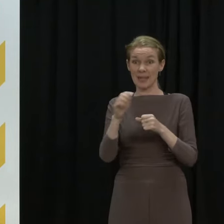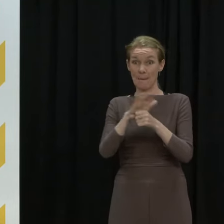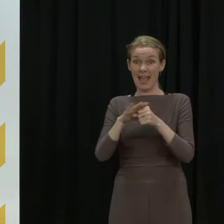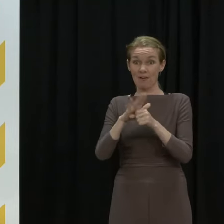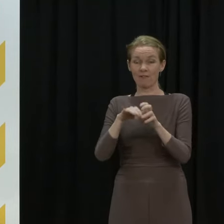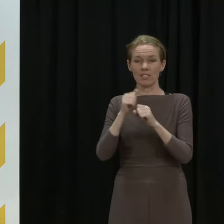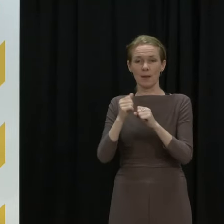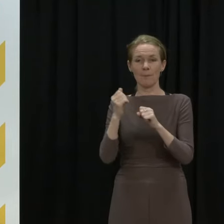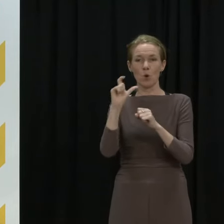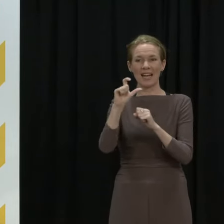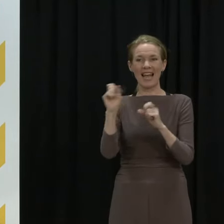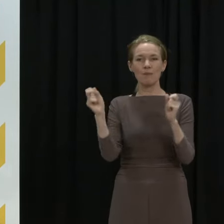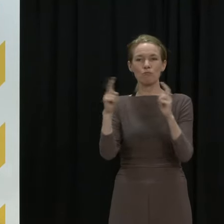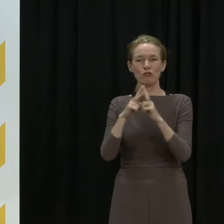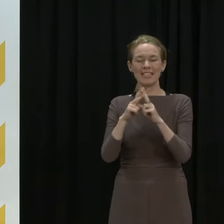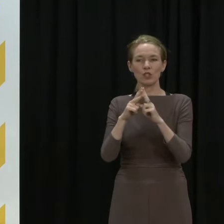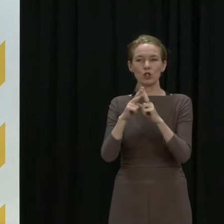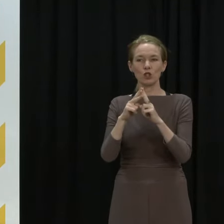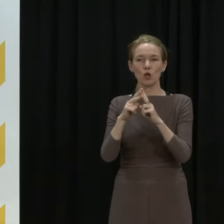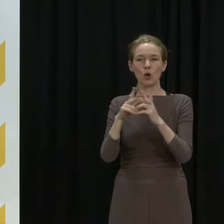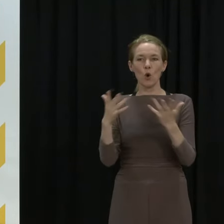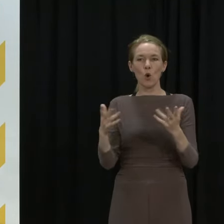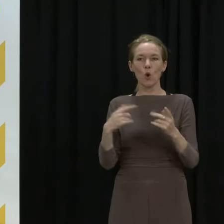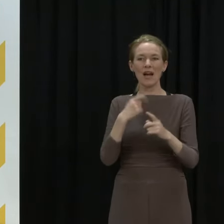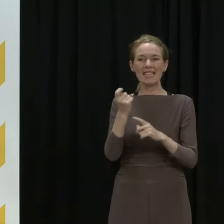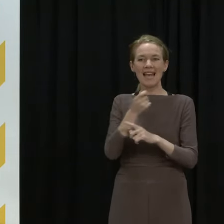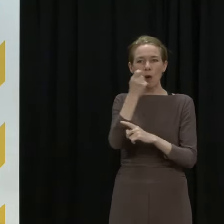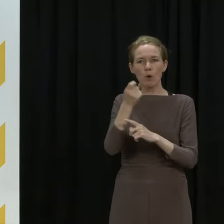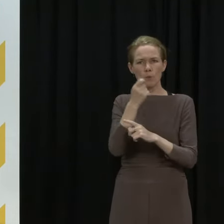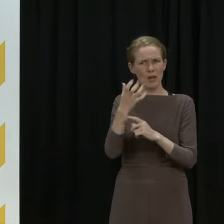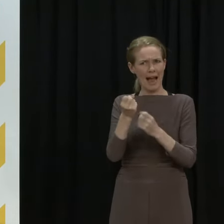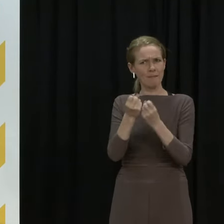There are some reasonably